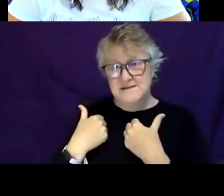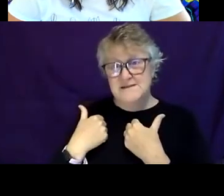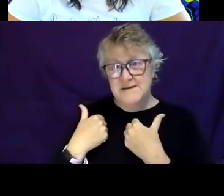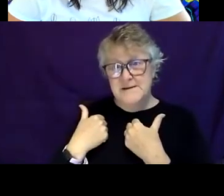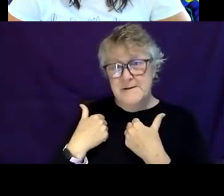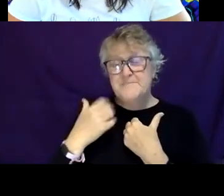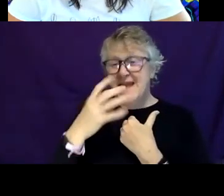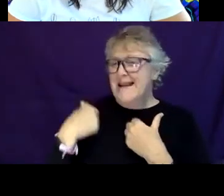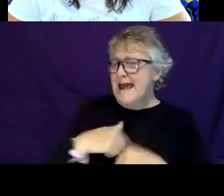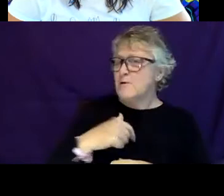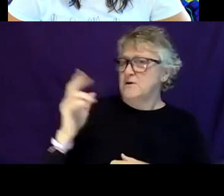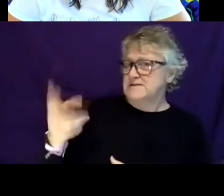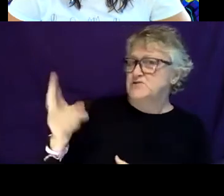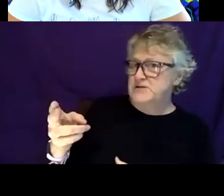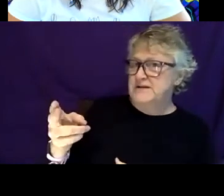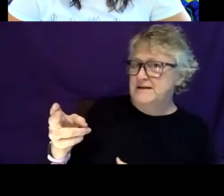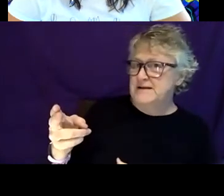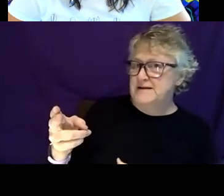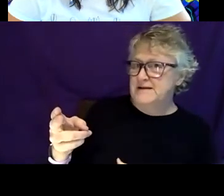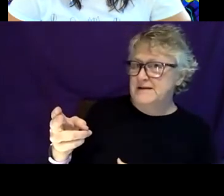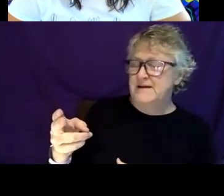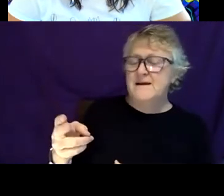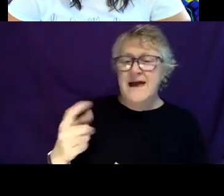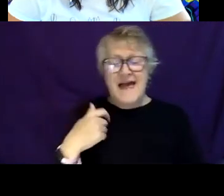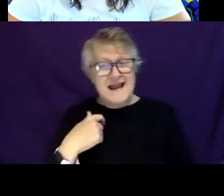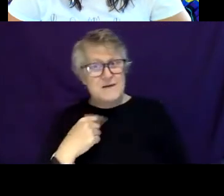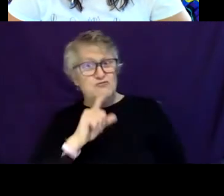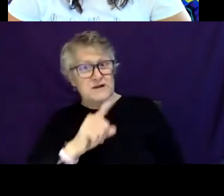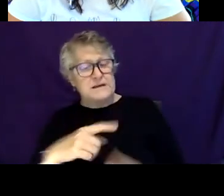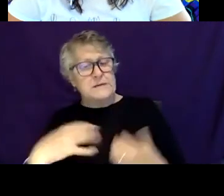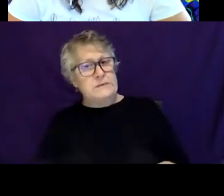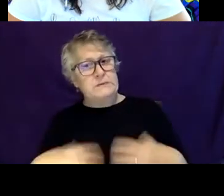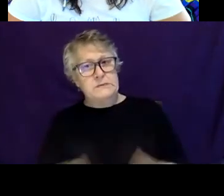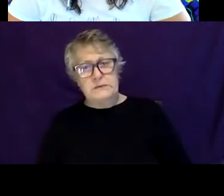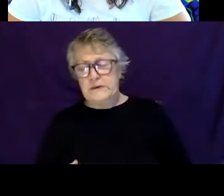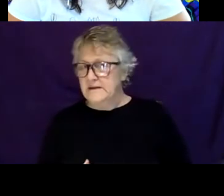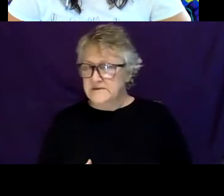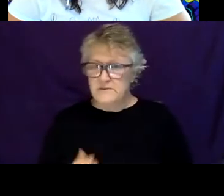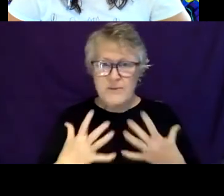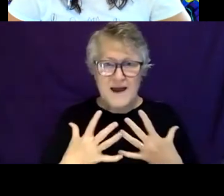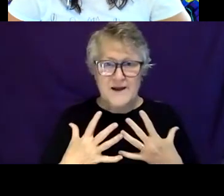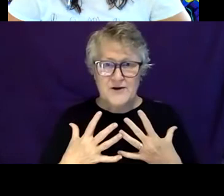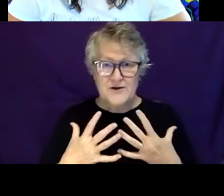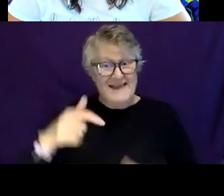And I'm inspired, because this group knows my family.